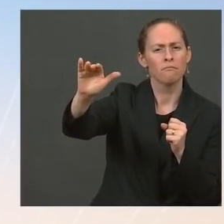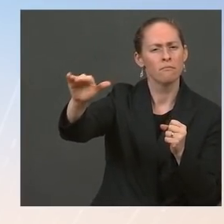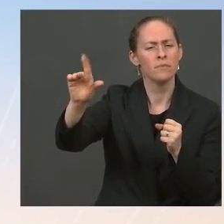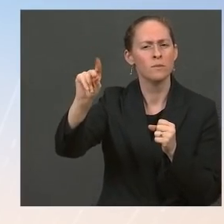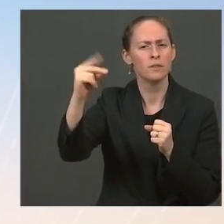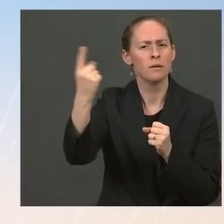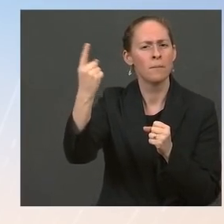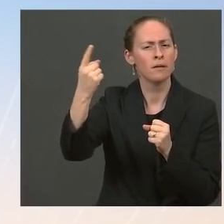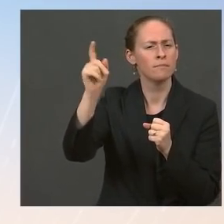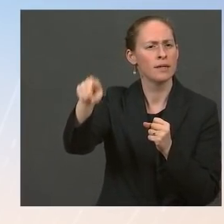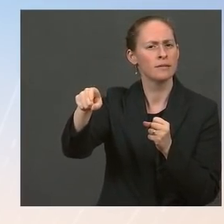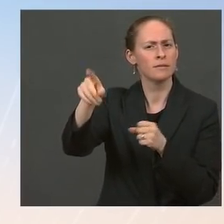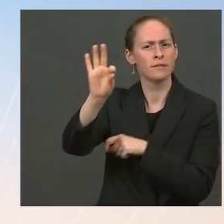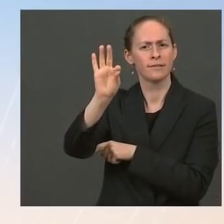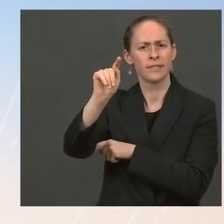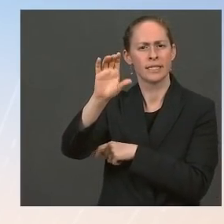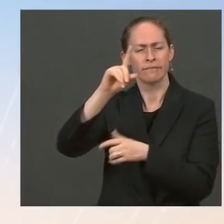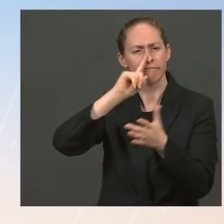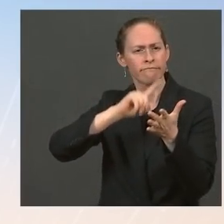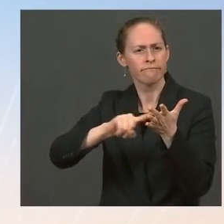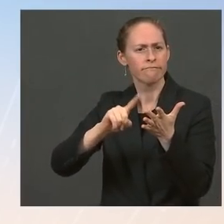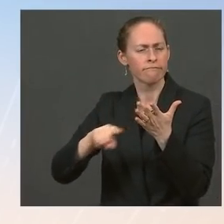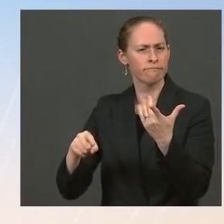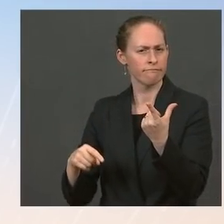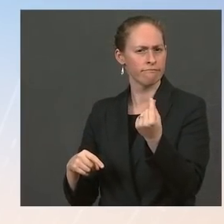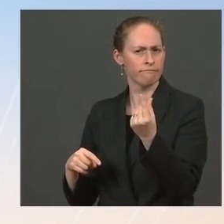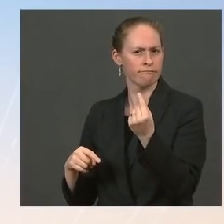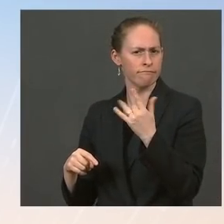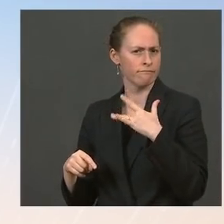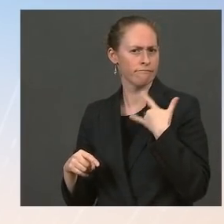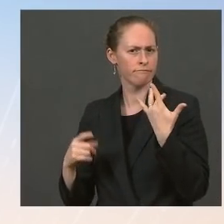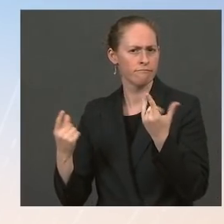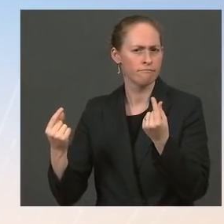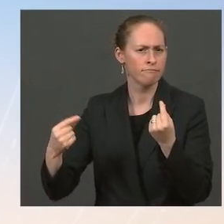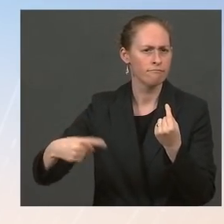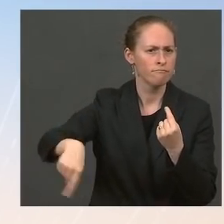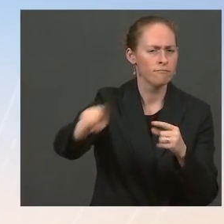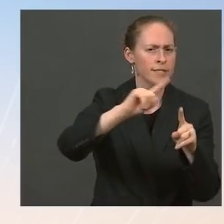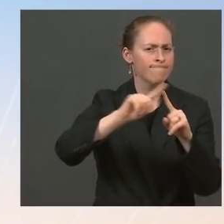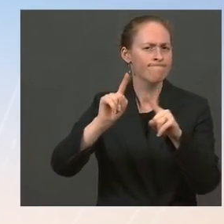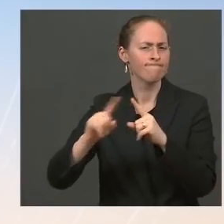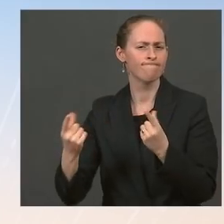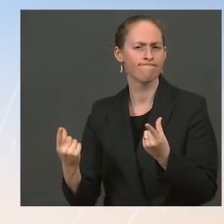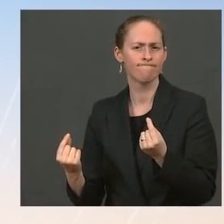encouraging, asking the FTC to look into this. I'd also note -- one of the last things,